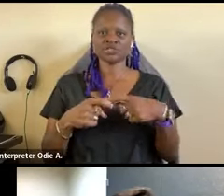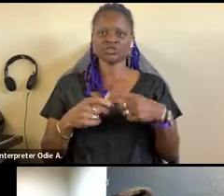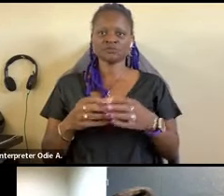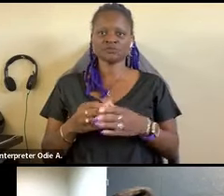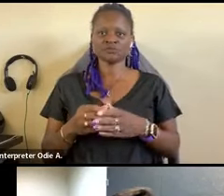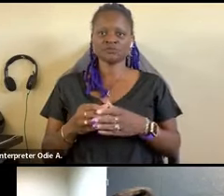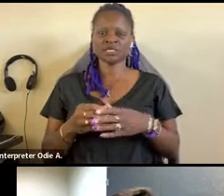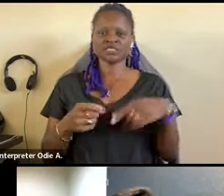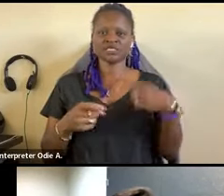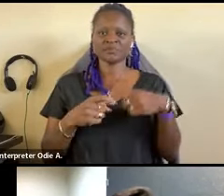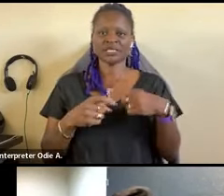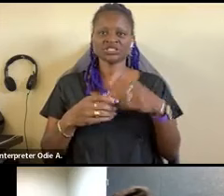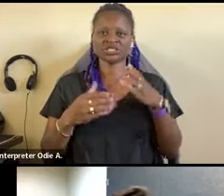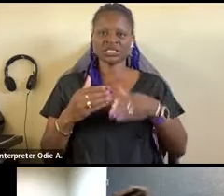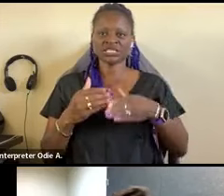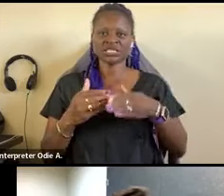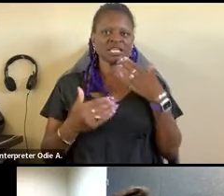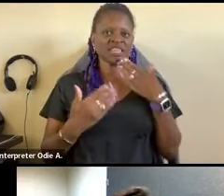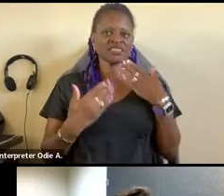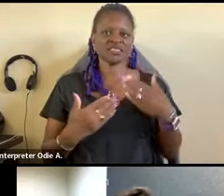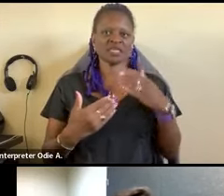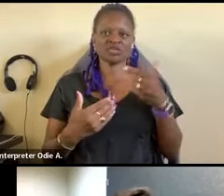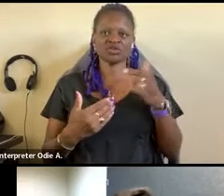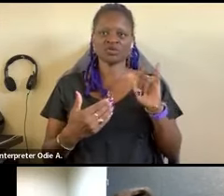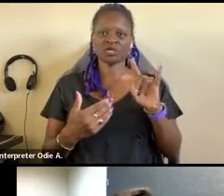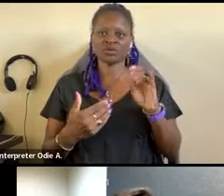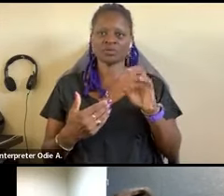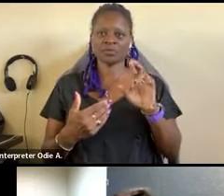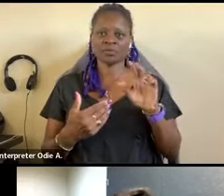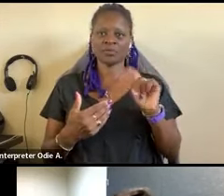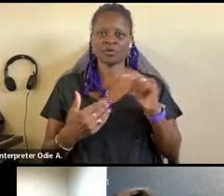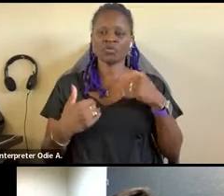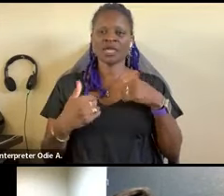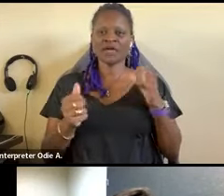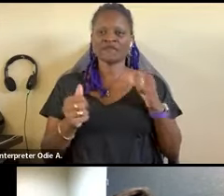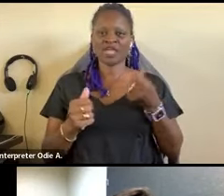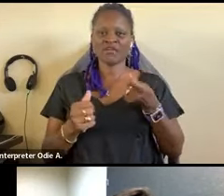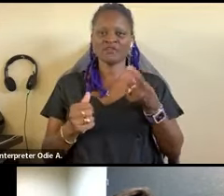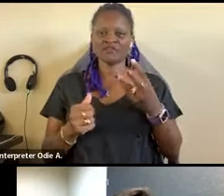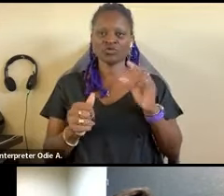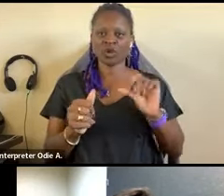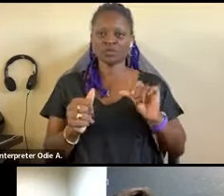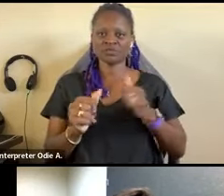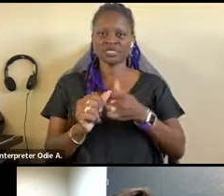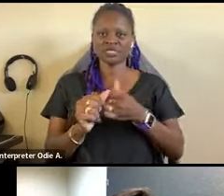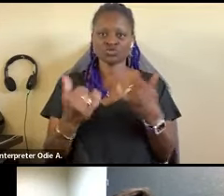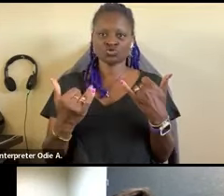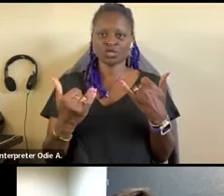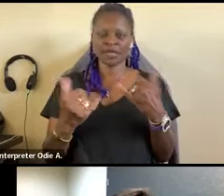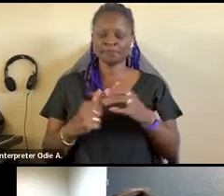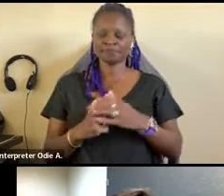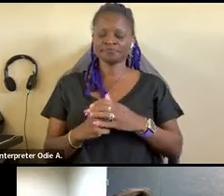Thank you, Gilbert. So we have a number of updates for you today on the COVID front. First, as our health officer Dr.